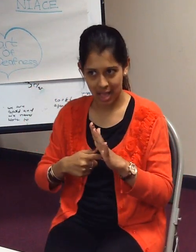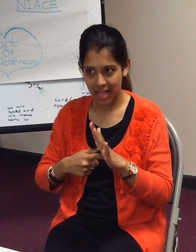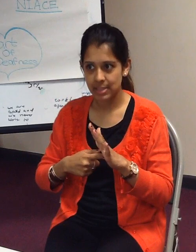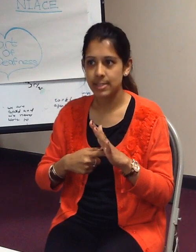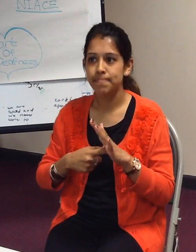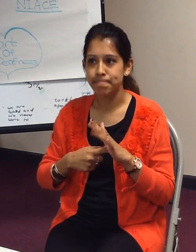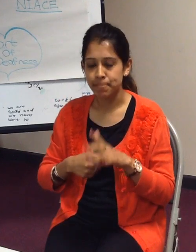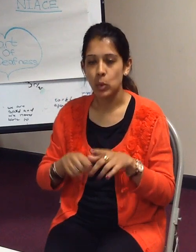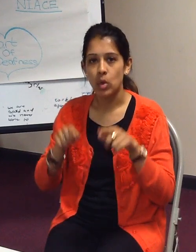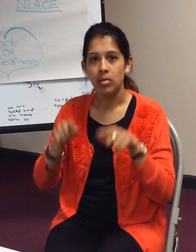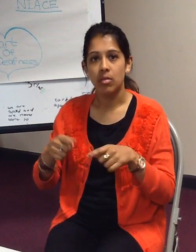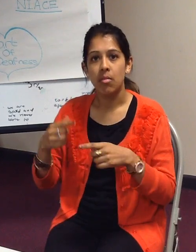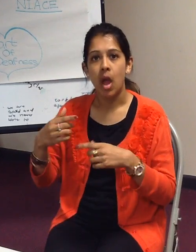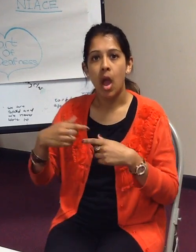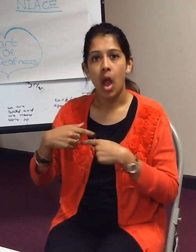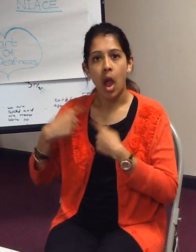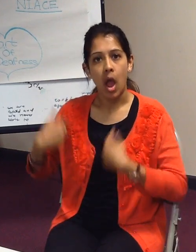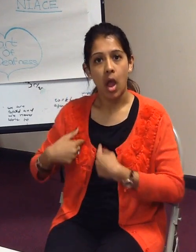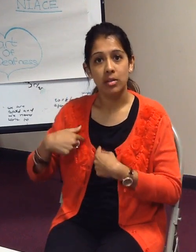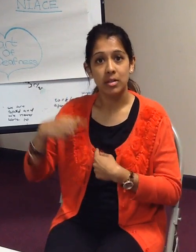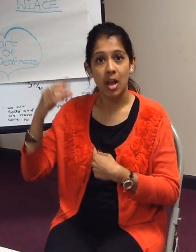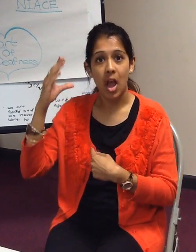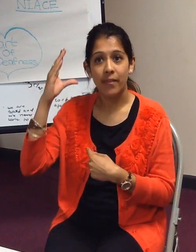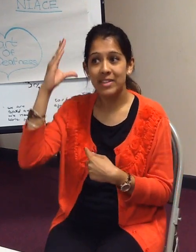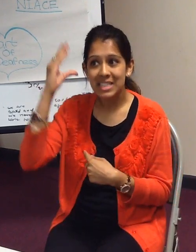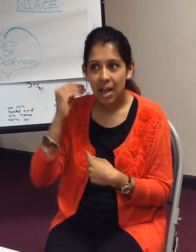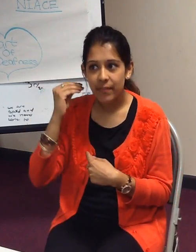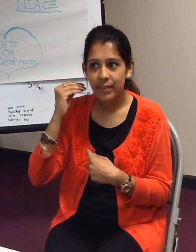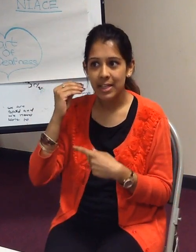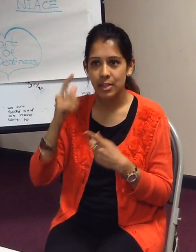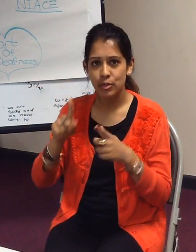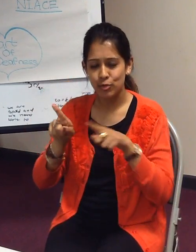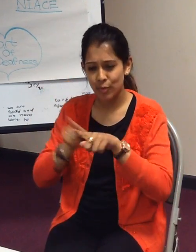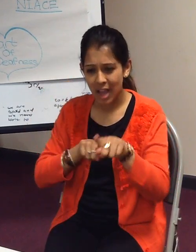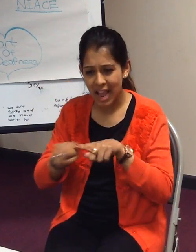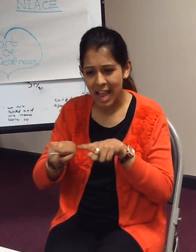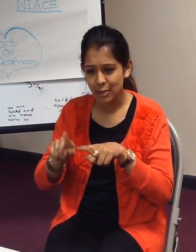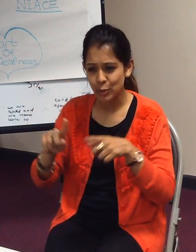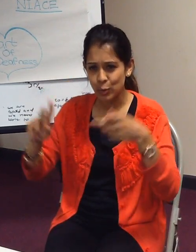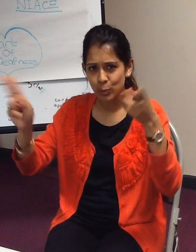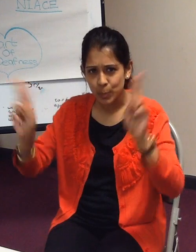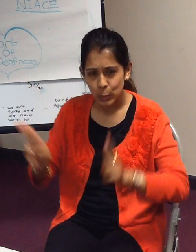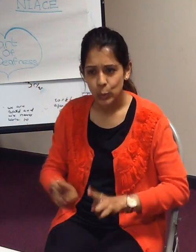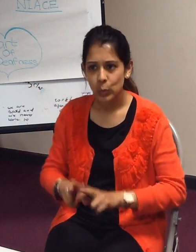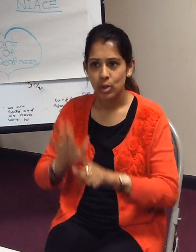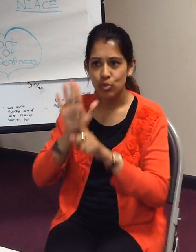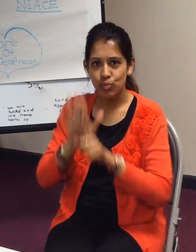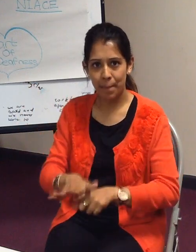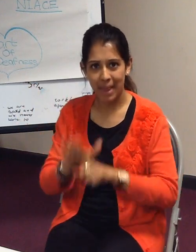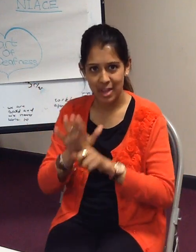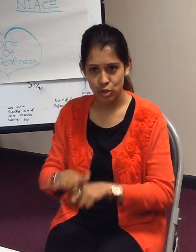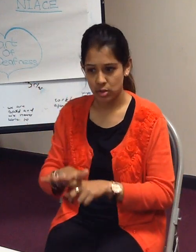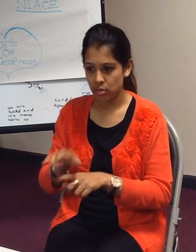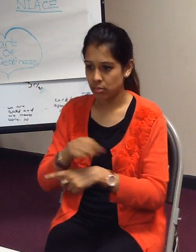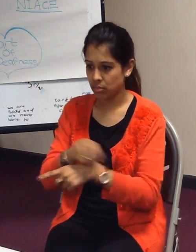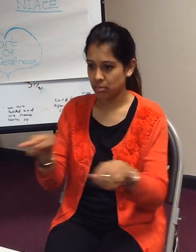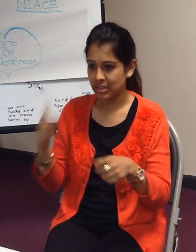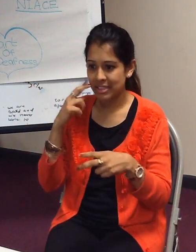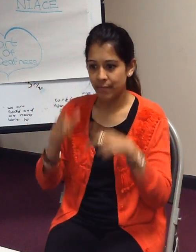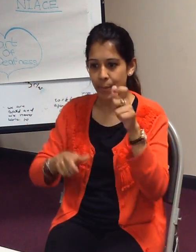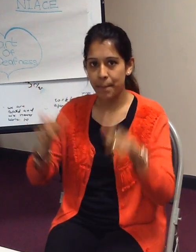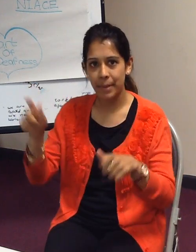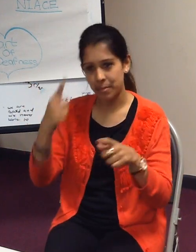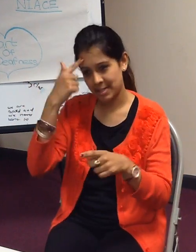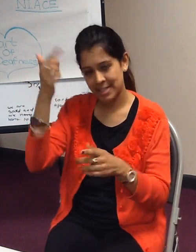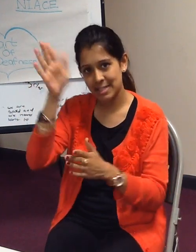HoD was set up to reduce discrimination experienced by Deaf people,